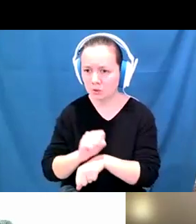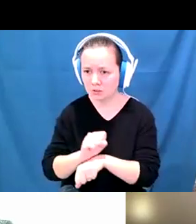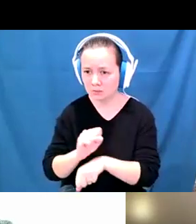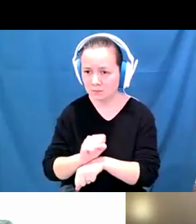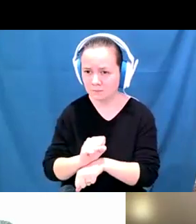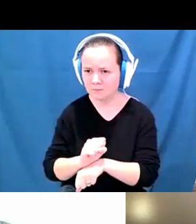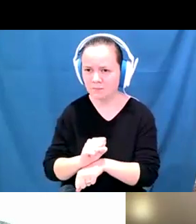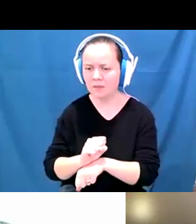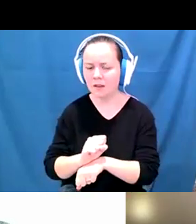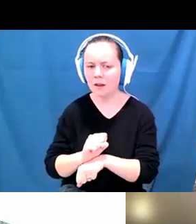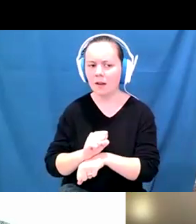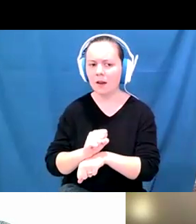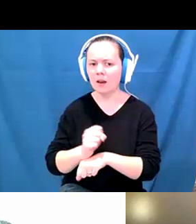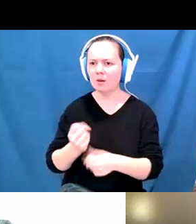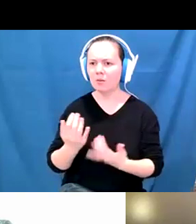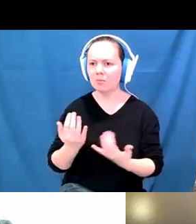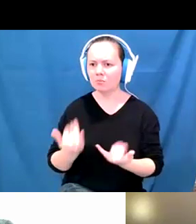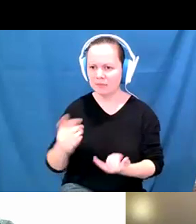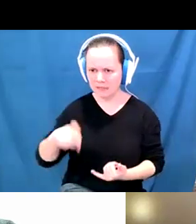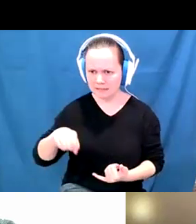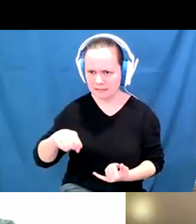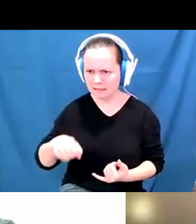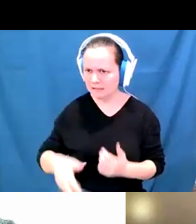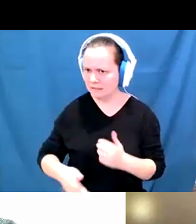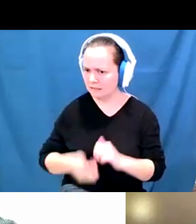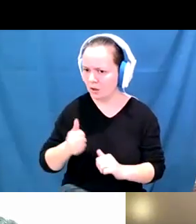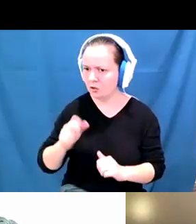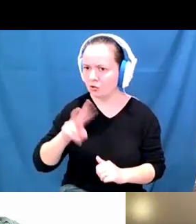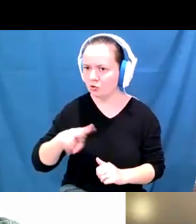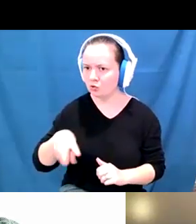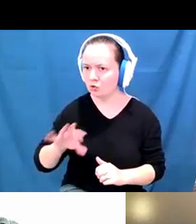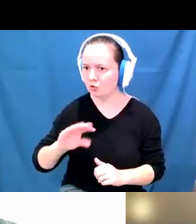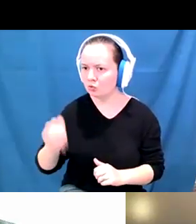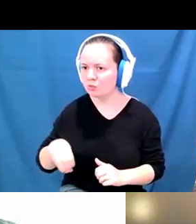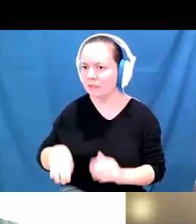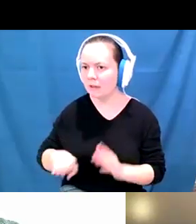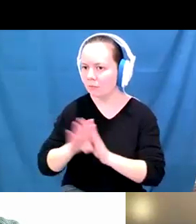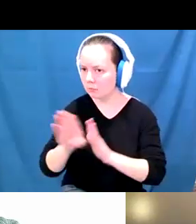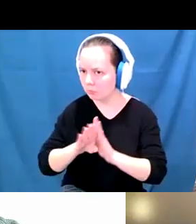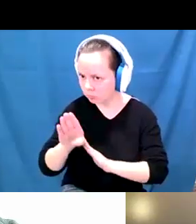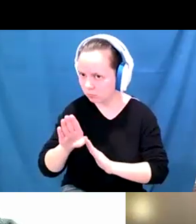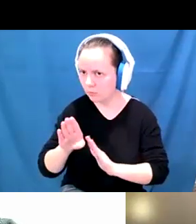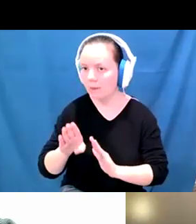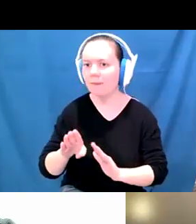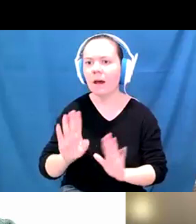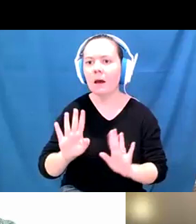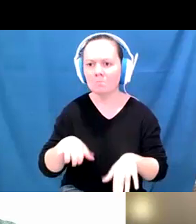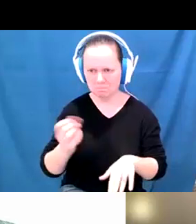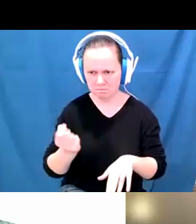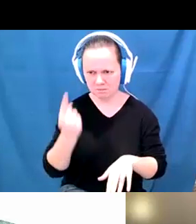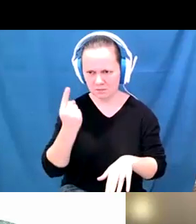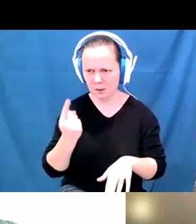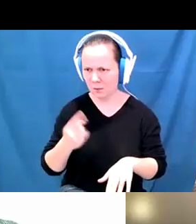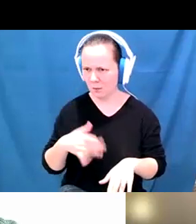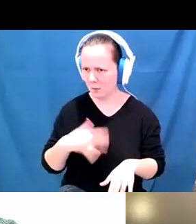most in demand with a 22% growth rate. So just imagine that urgency that we're feeling on this issue.